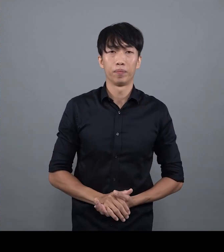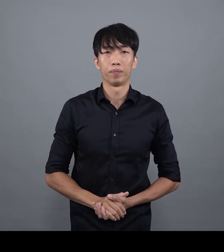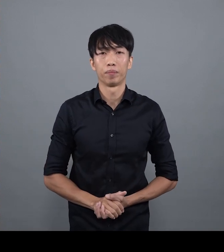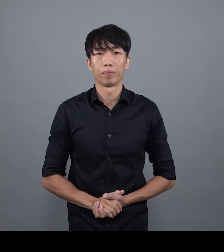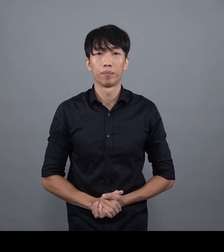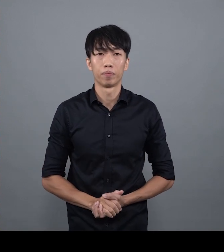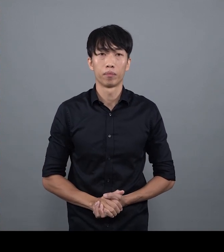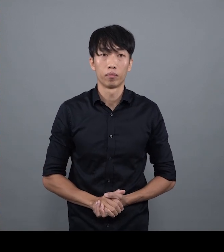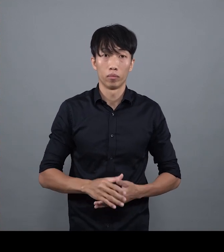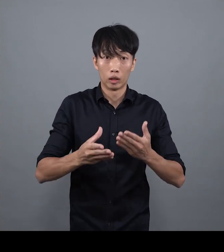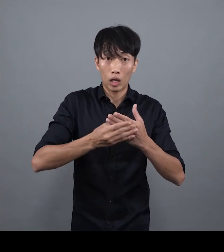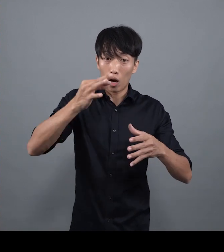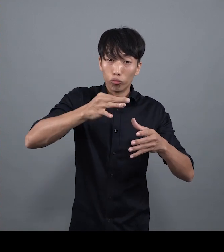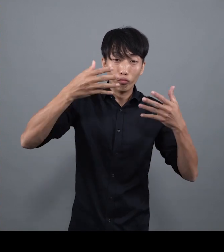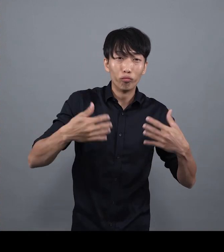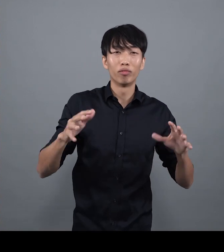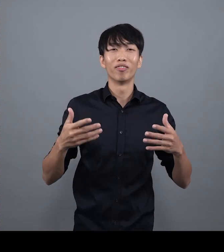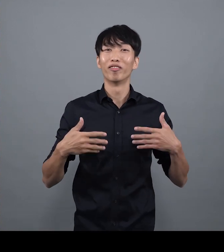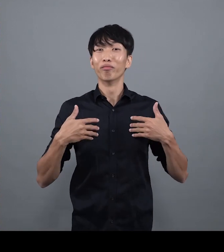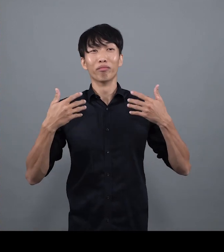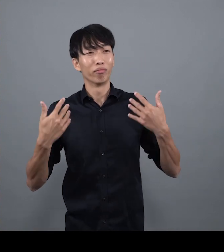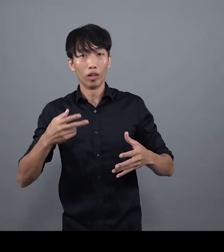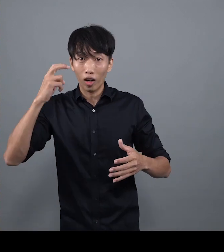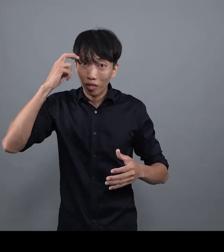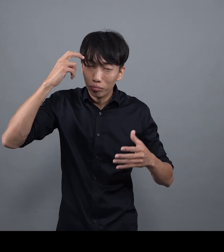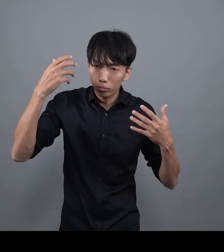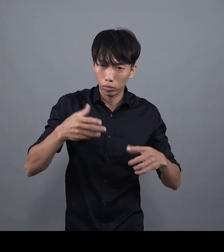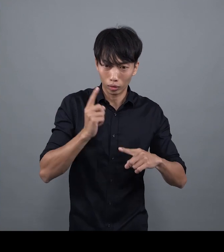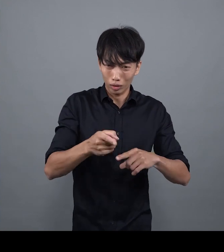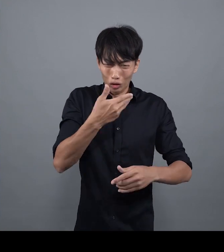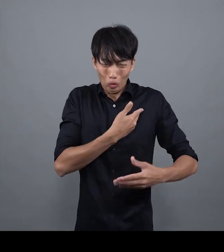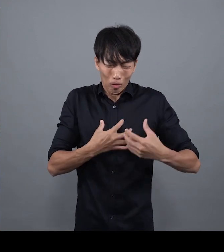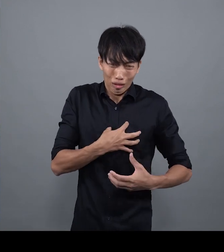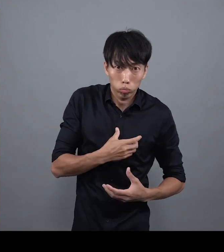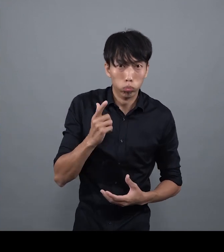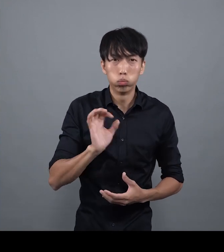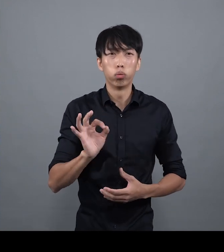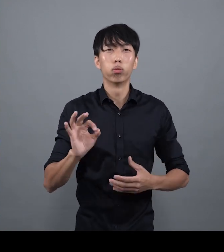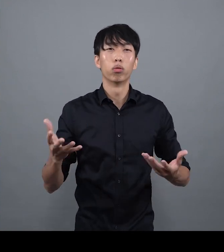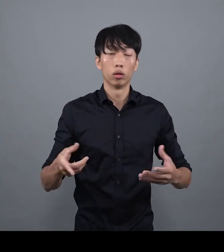Once a teabag is consumed the joy’s over. All thoughts are gone You don't feel the pain But as you hold it in your hand,